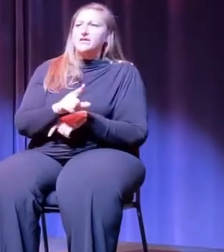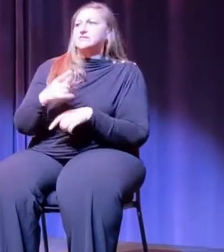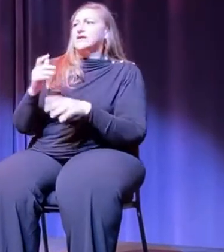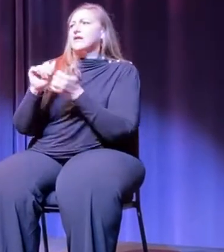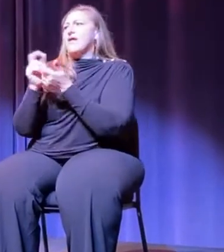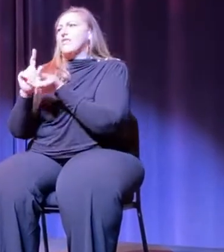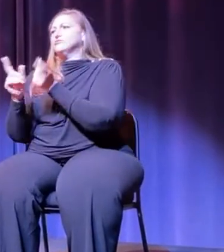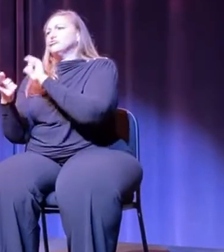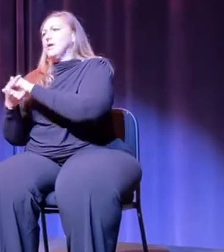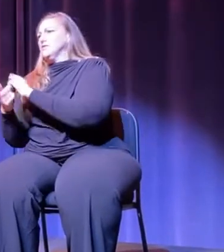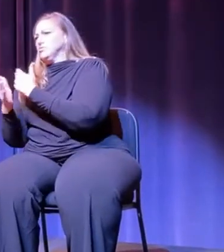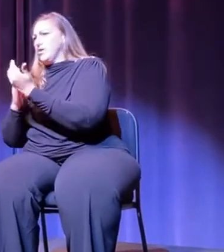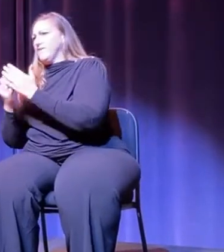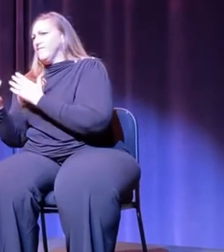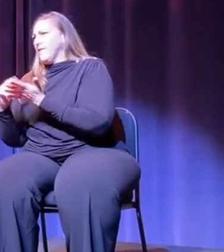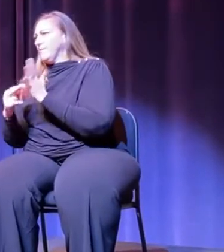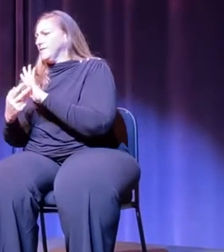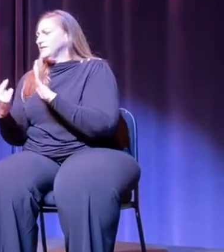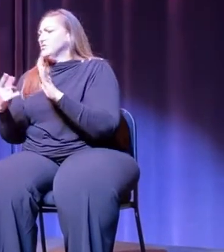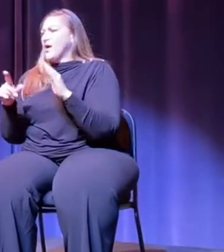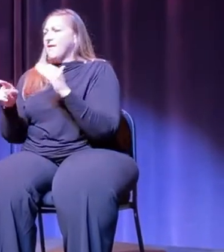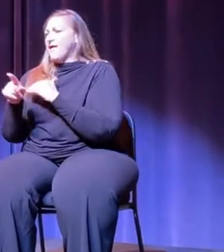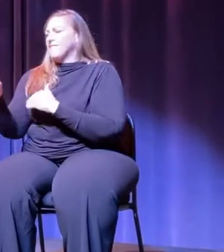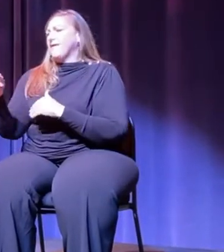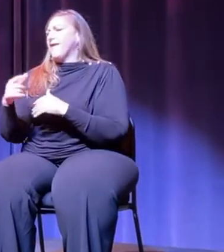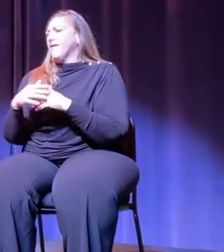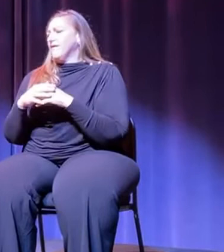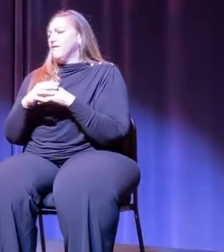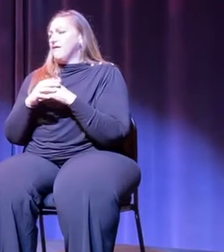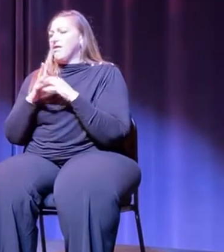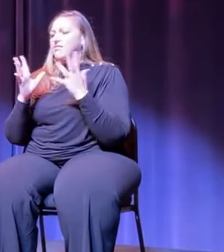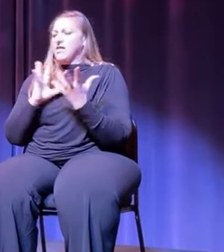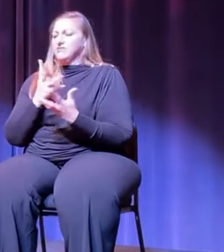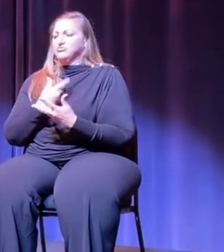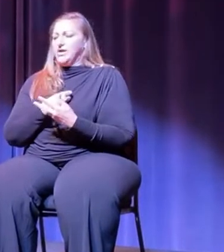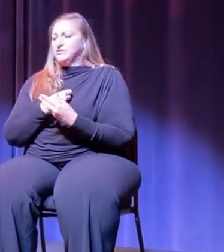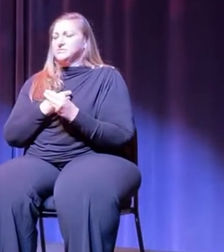and I navigate a lot of trans fem writer communities